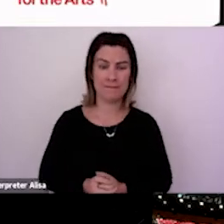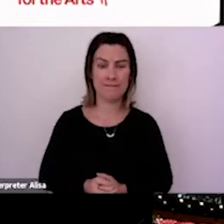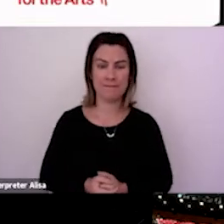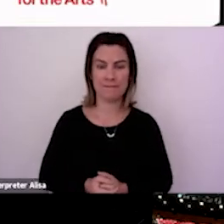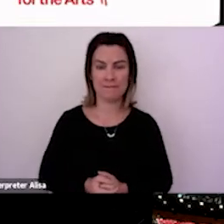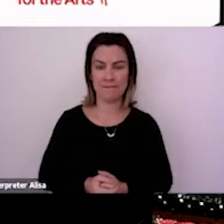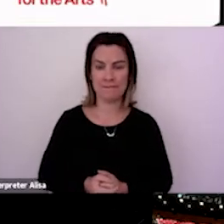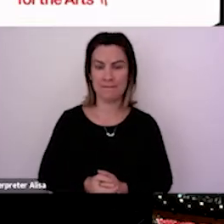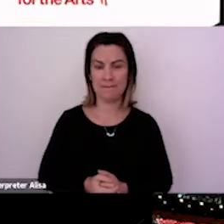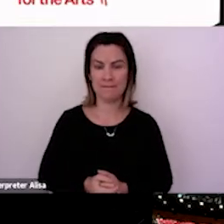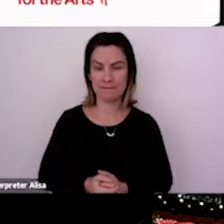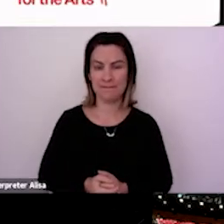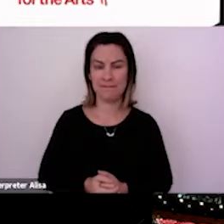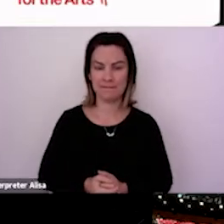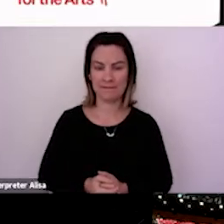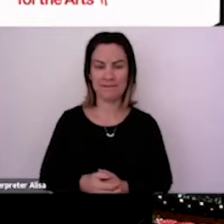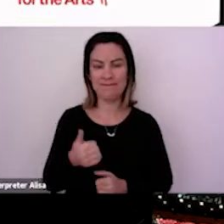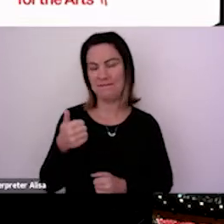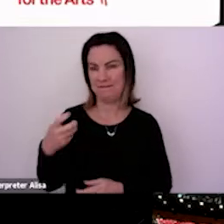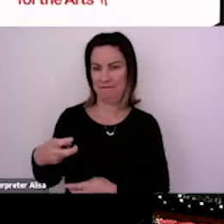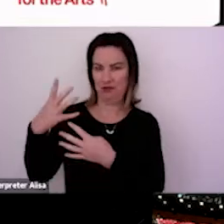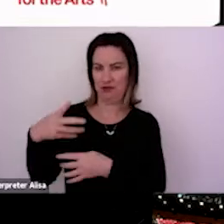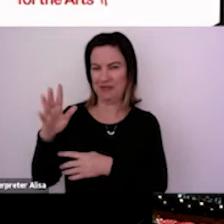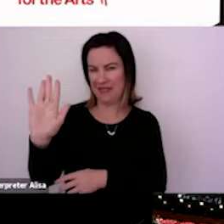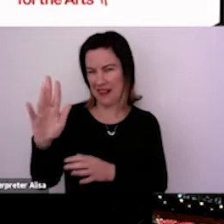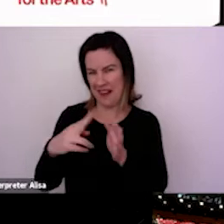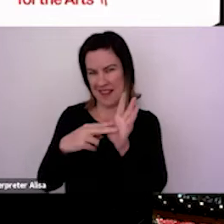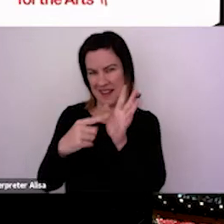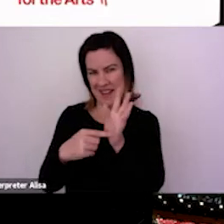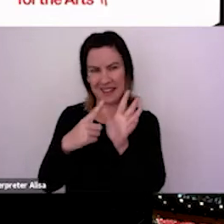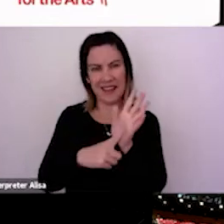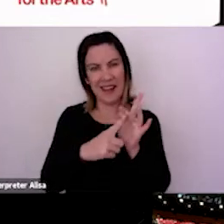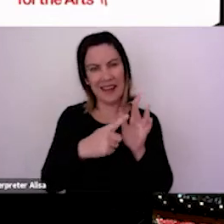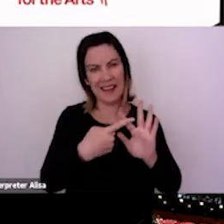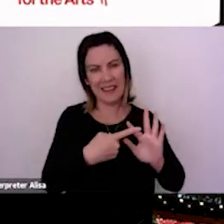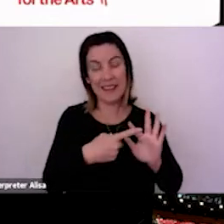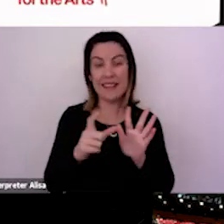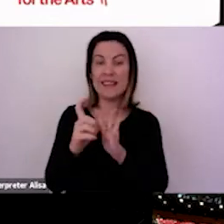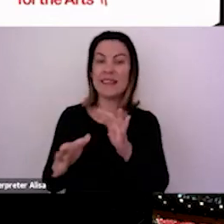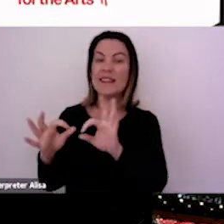Hi, Natalie, hi Rachel.